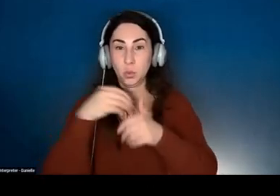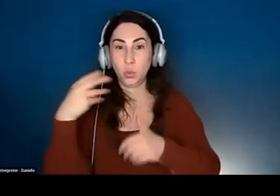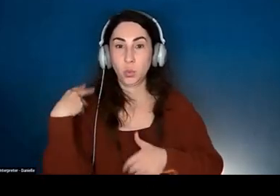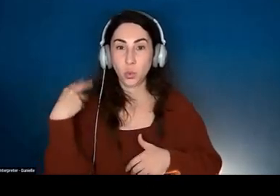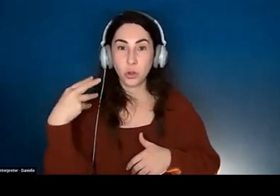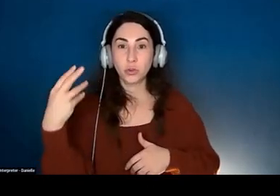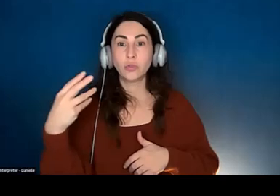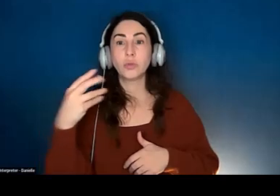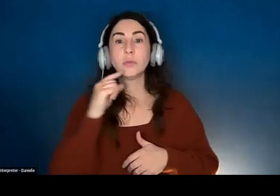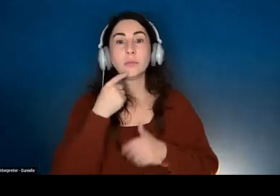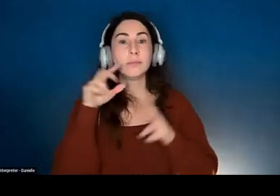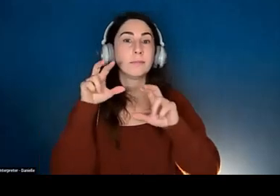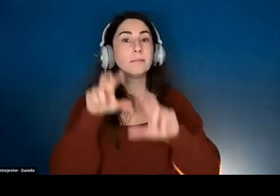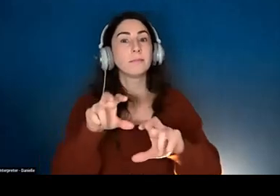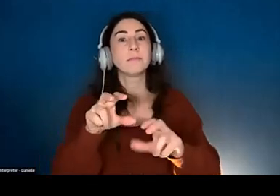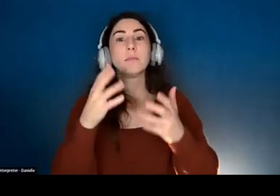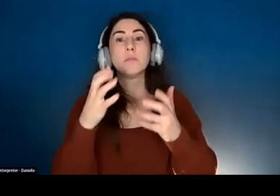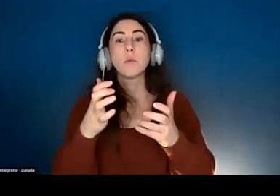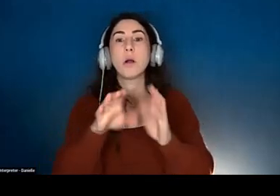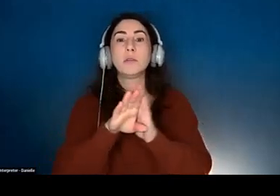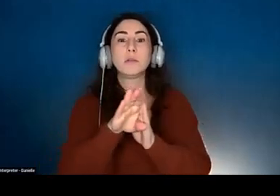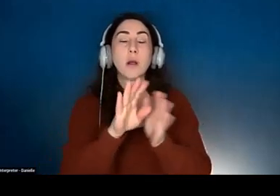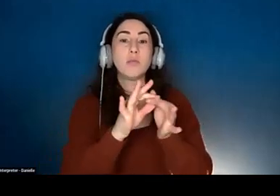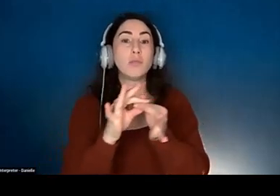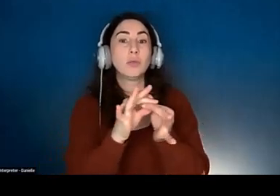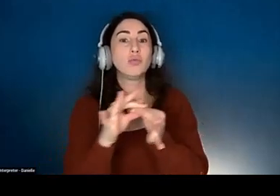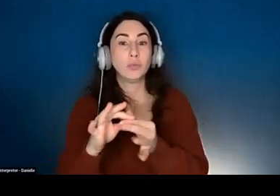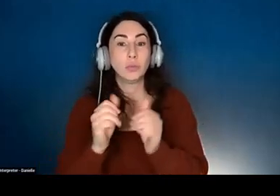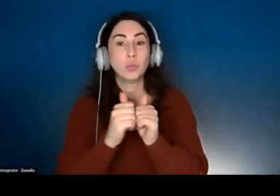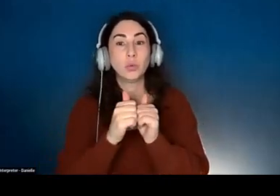relationships with our local housing authorities.